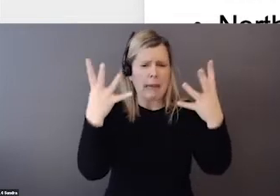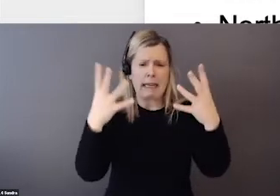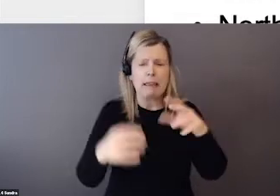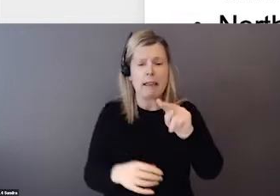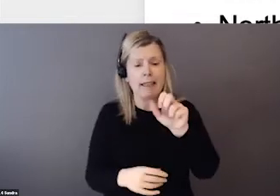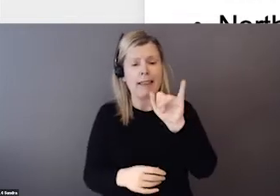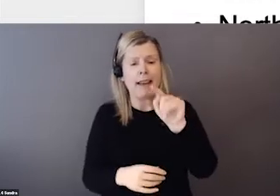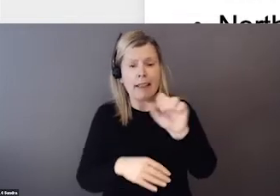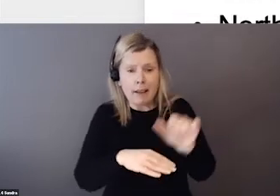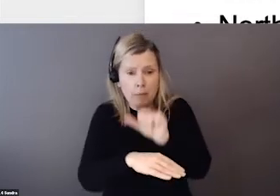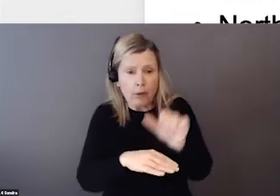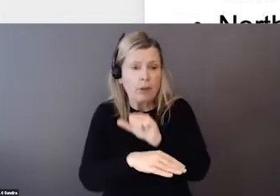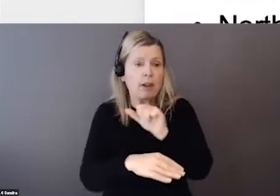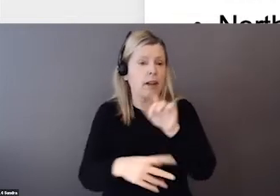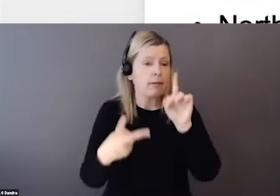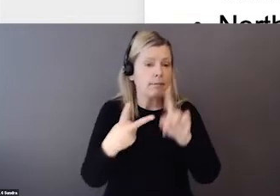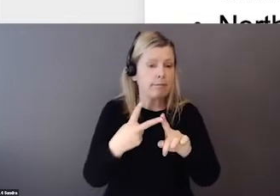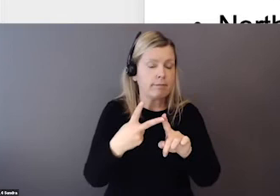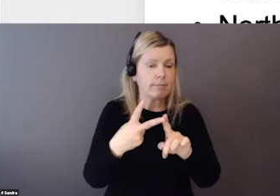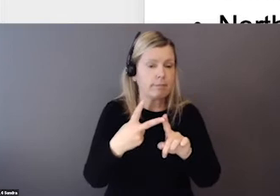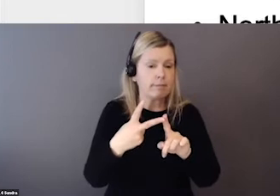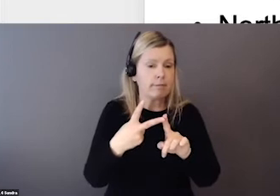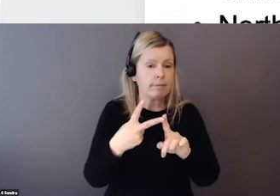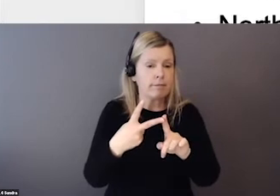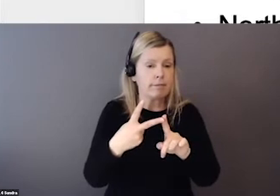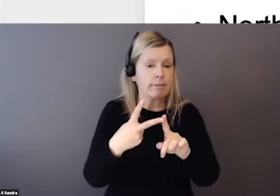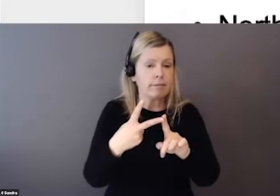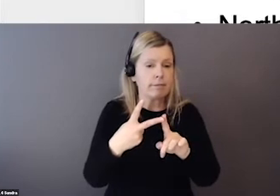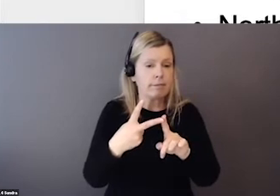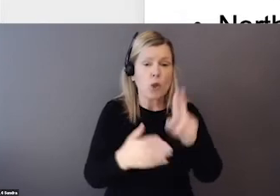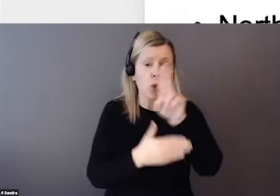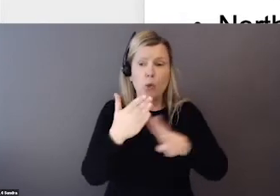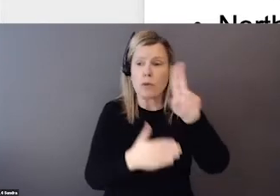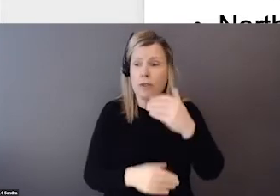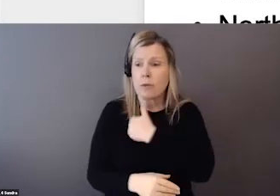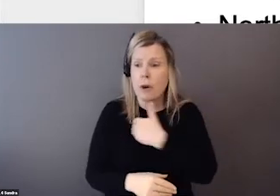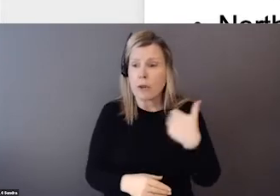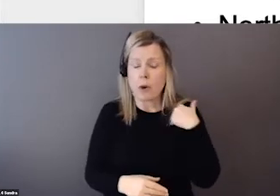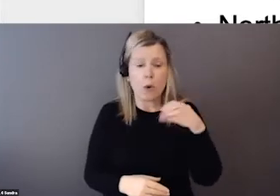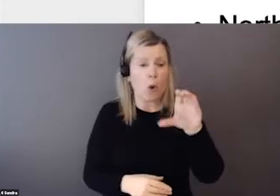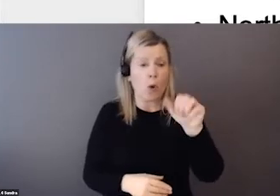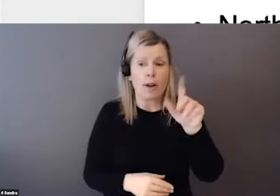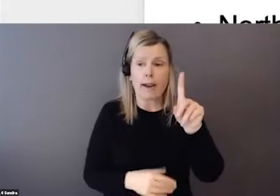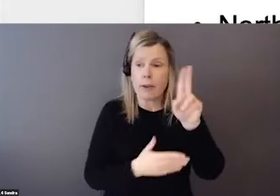Northern Alberta Institute of Technology. We've got collaborations at the University of Toronto, at OCAD University, at Ontario Technical University,